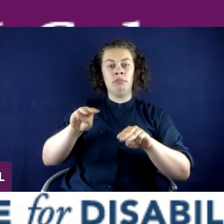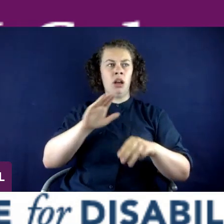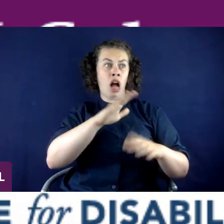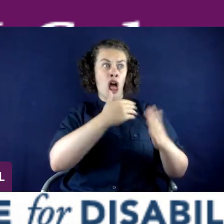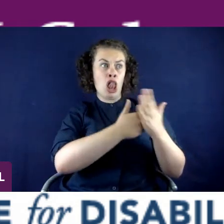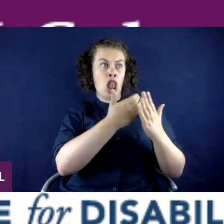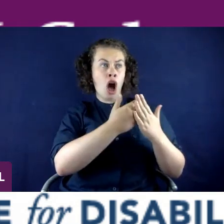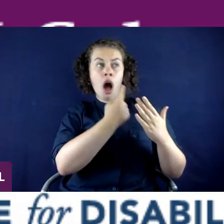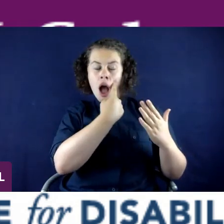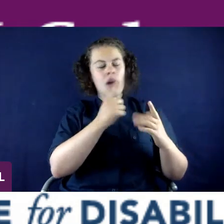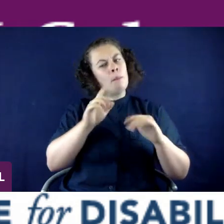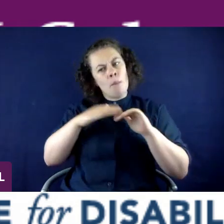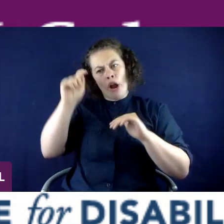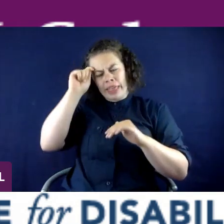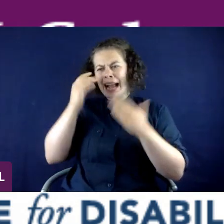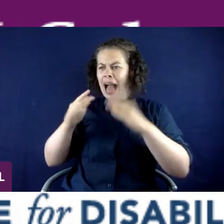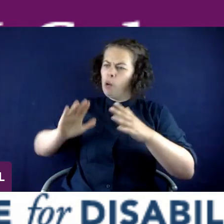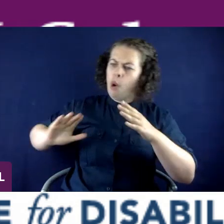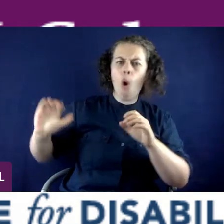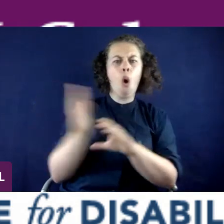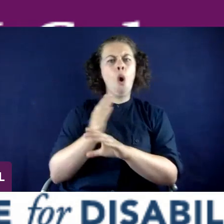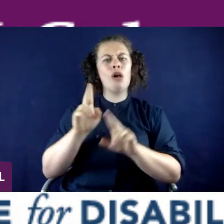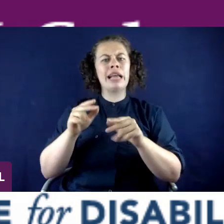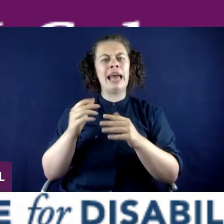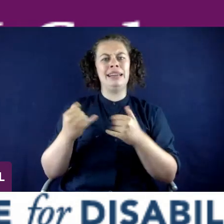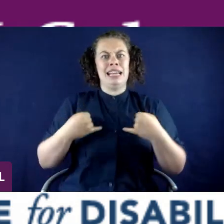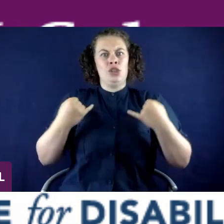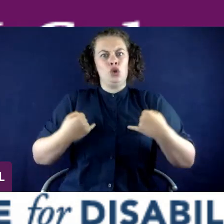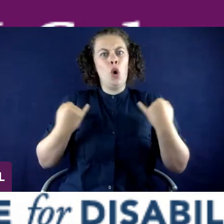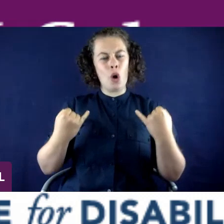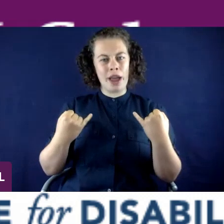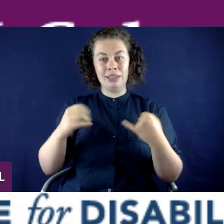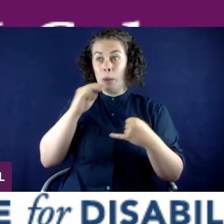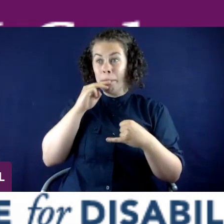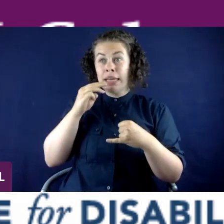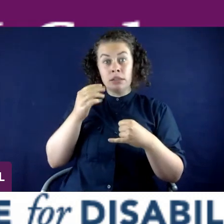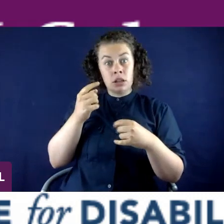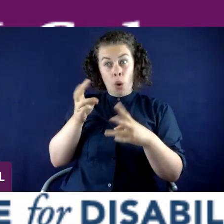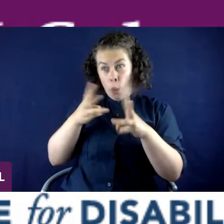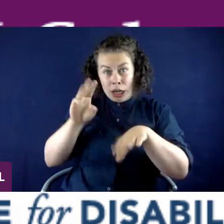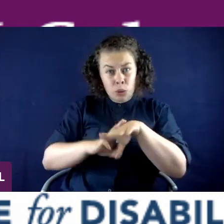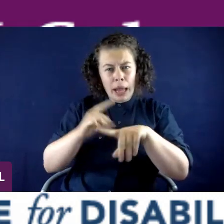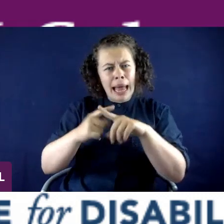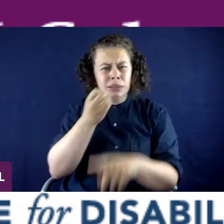of thinking about accessibility as something that is form and function. An experience I have had with culture